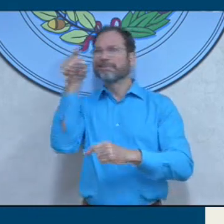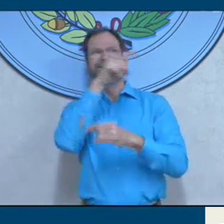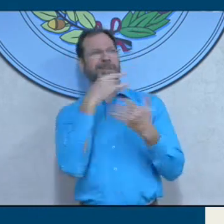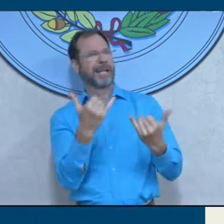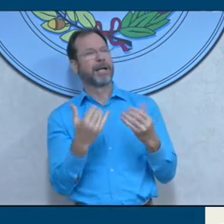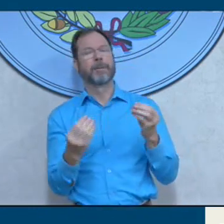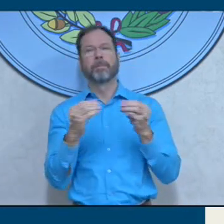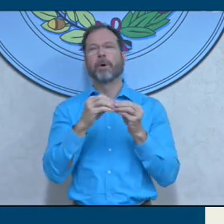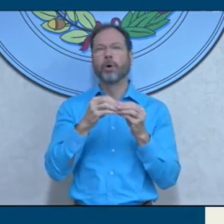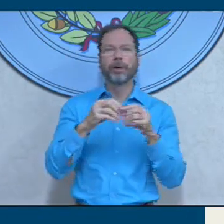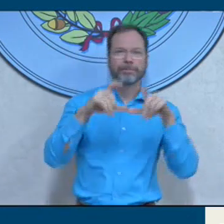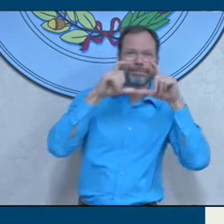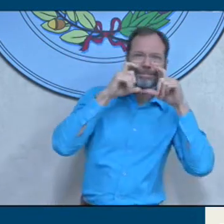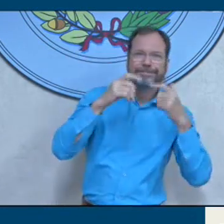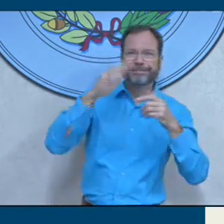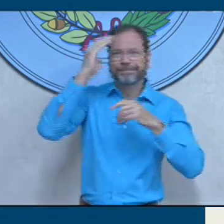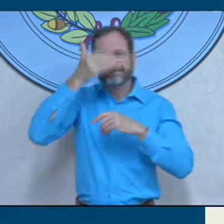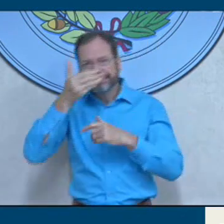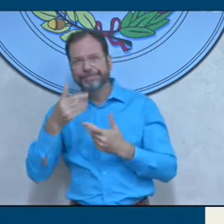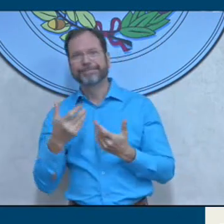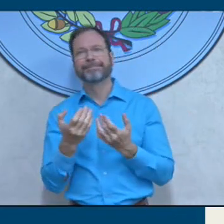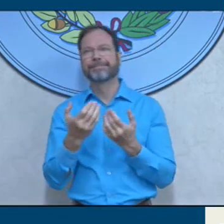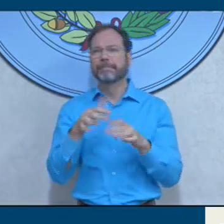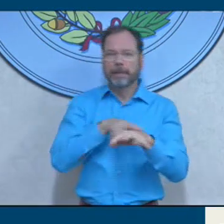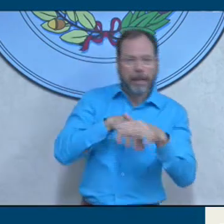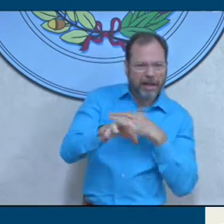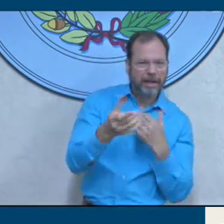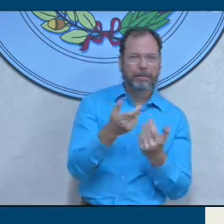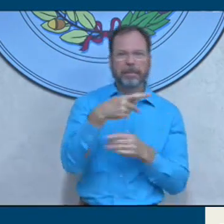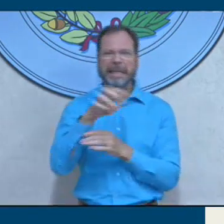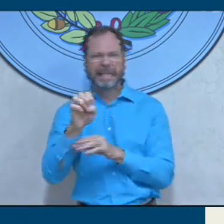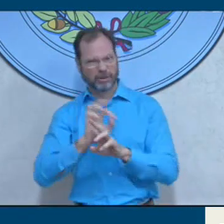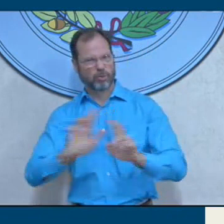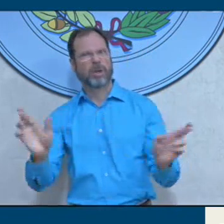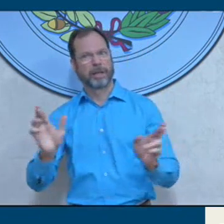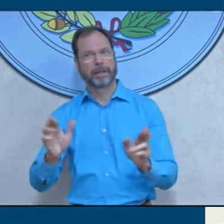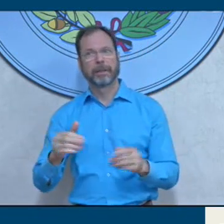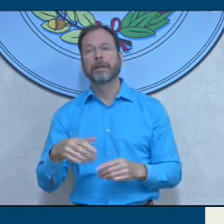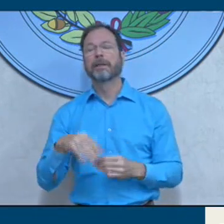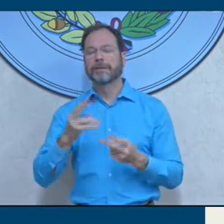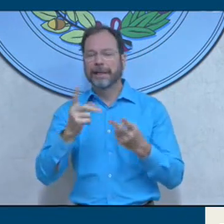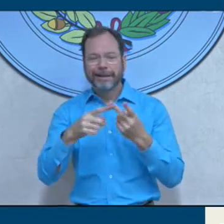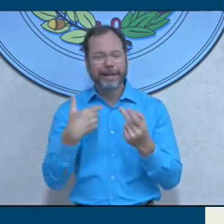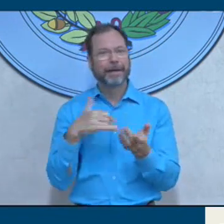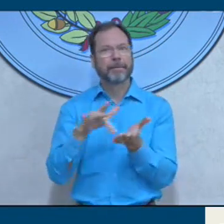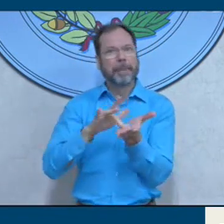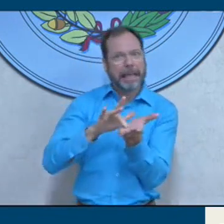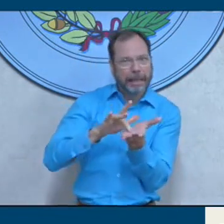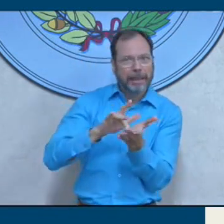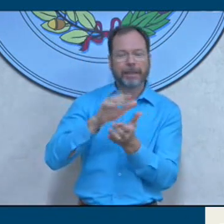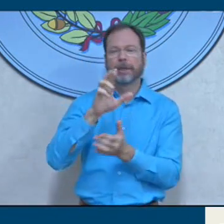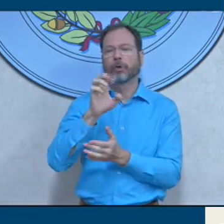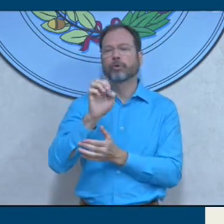NEW TREATMENTS THAT ARE AVAILABLE TODAY. ONE IS THAT THESE HOSPITALS THEY HAVE MORE PPE AVAILABLE TO THEM THAN